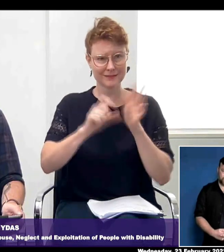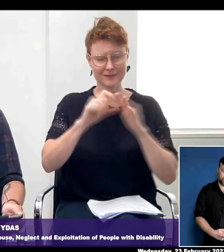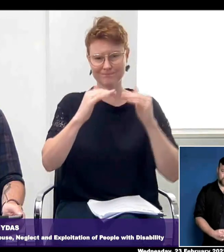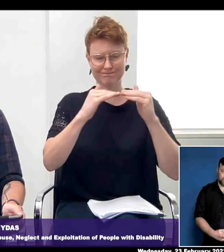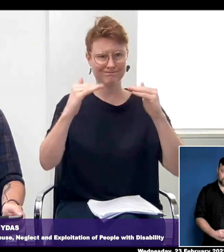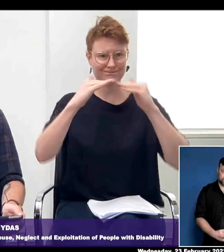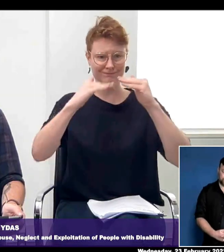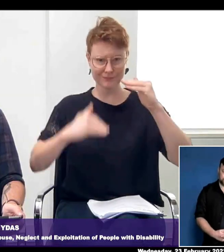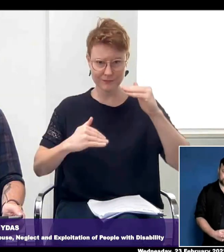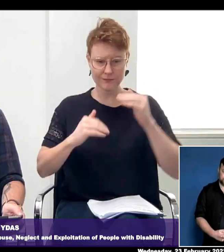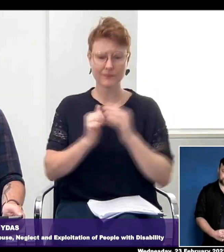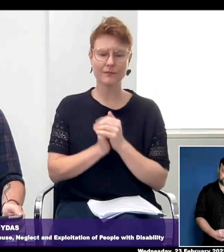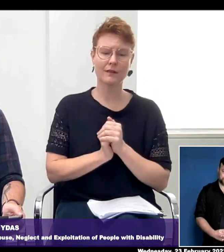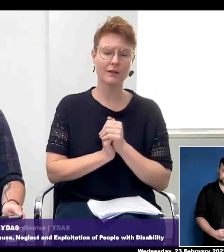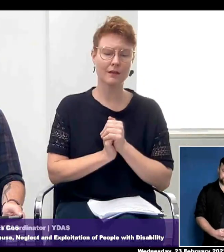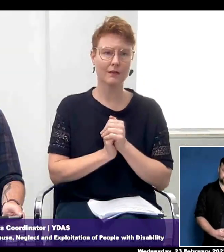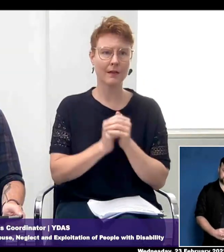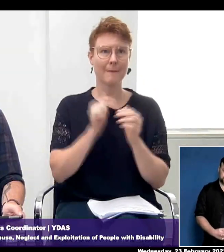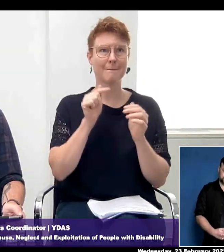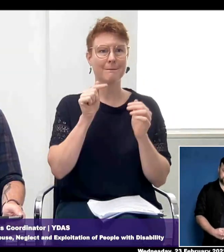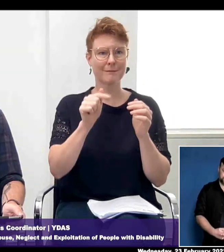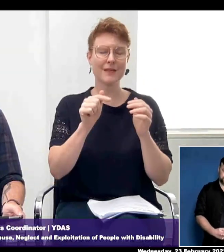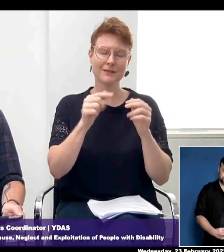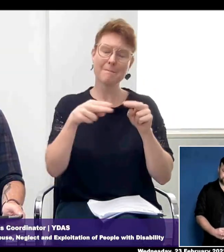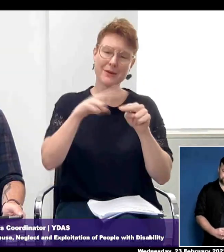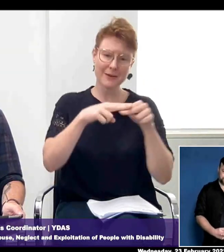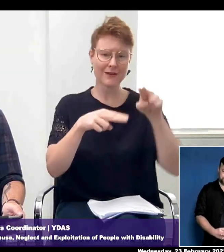They are not competing on a level playing field. They are disadvantaged.